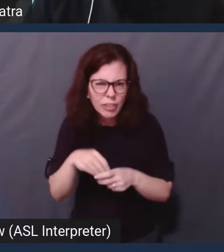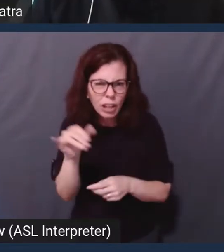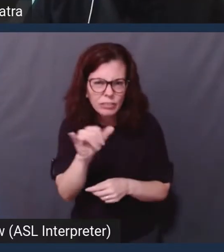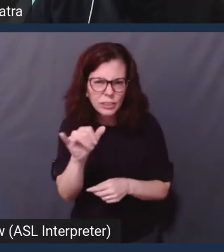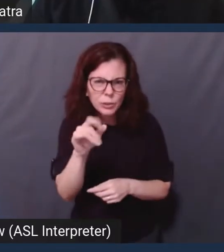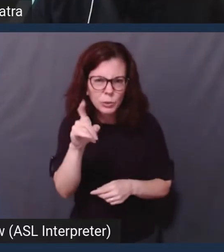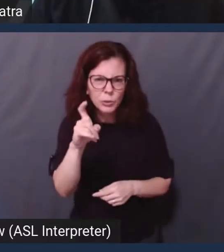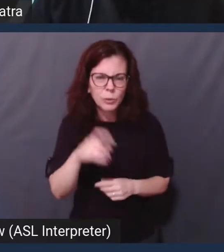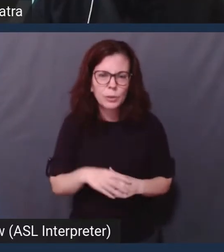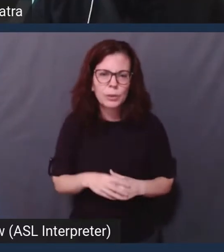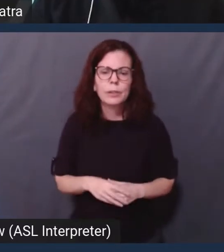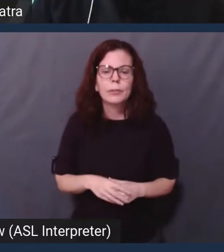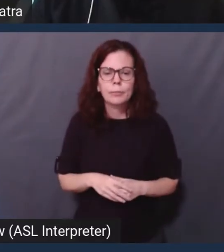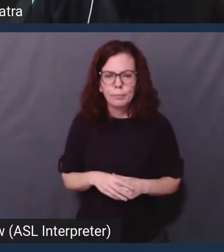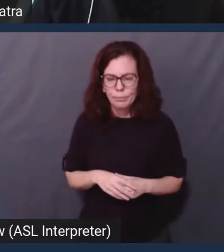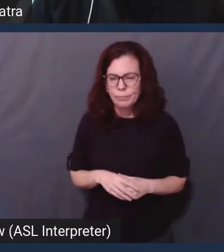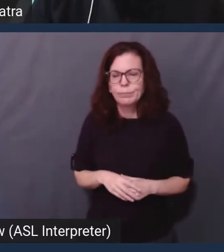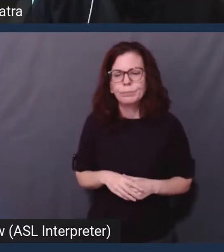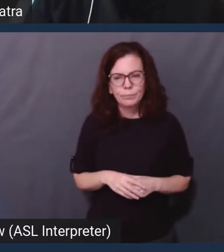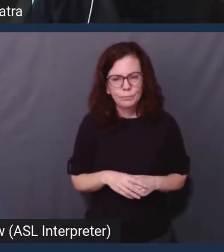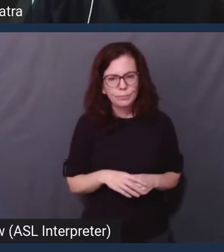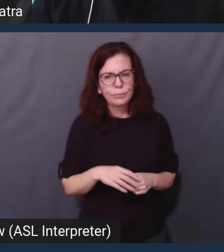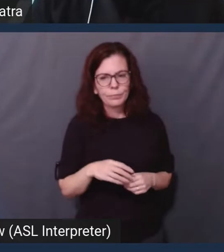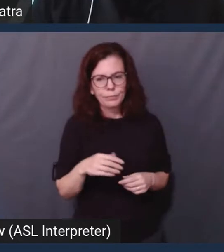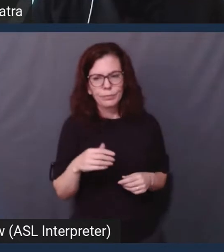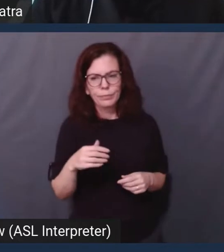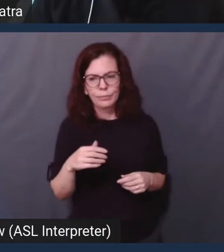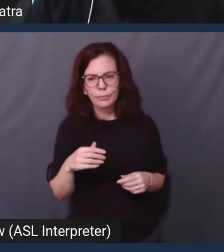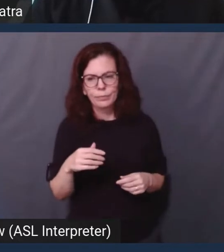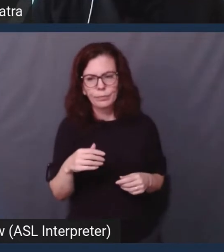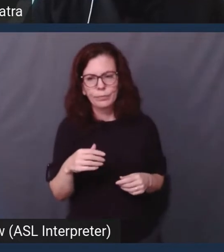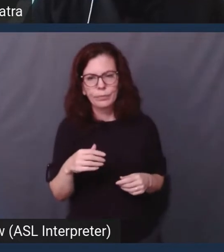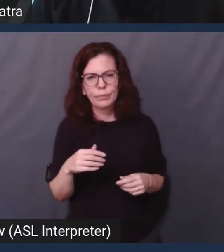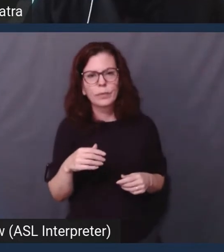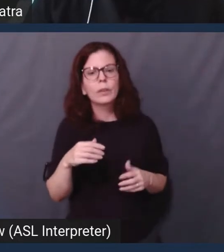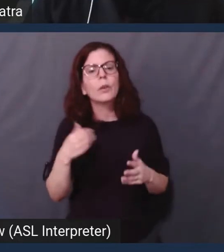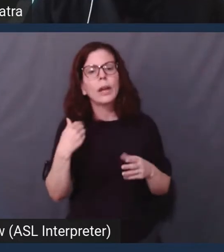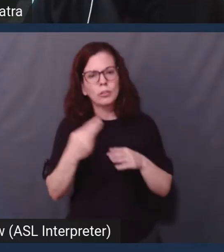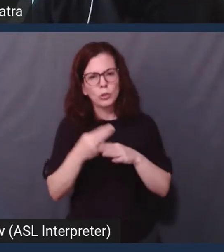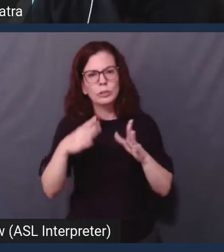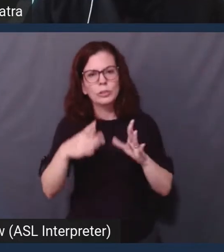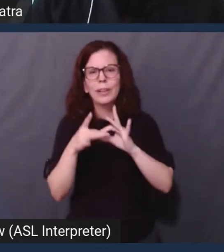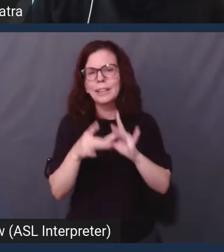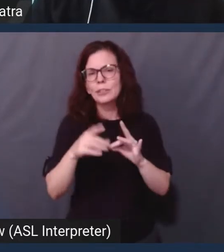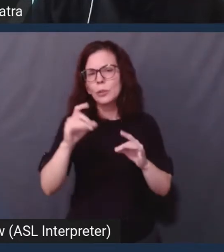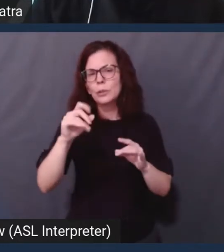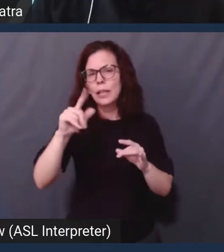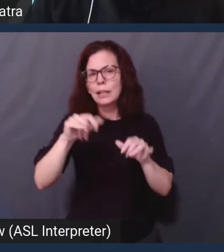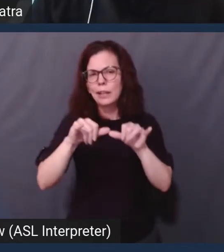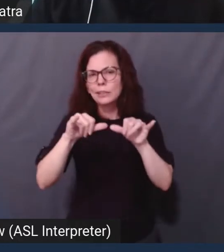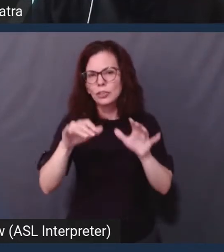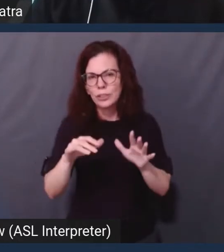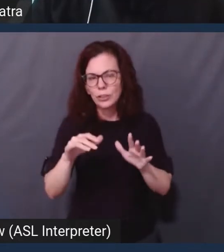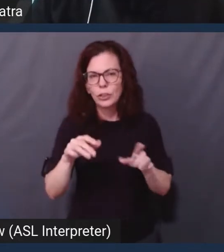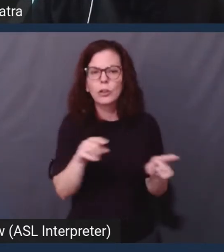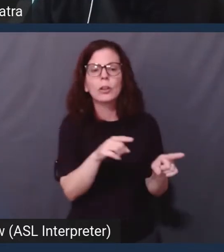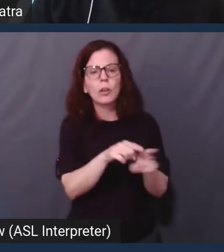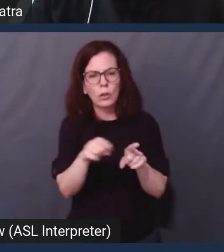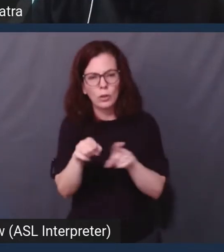So there are users around the data engineering personas. Also, I've seen them using